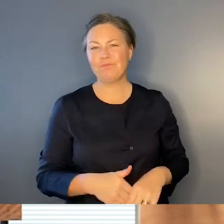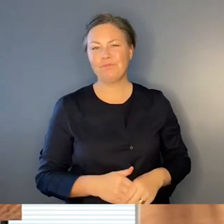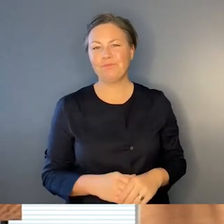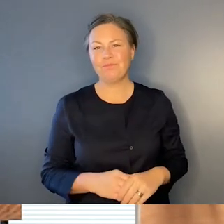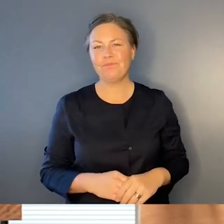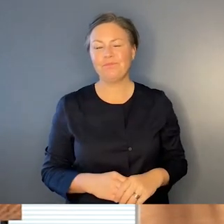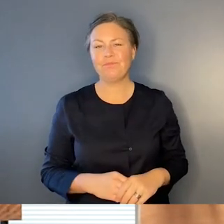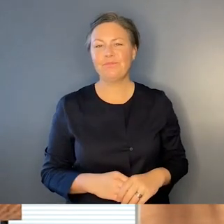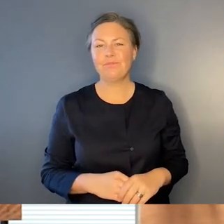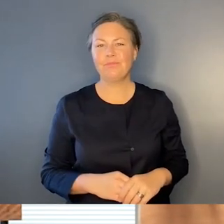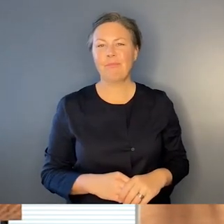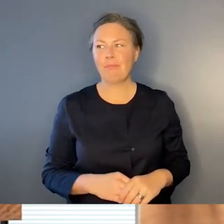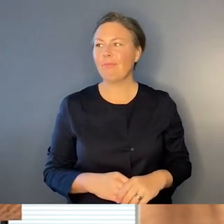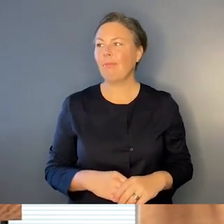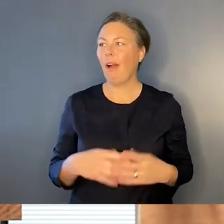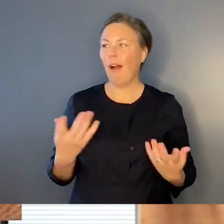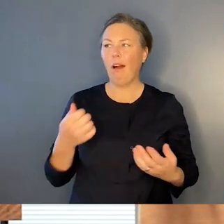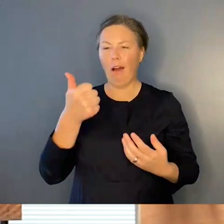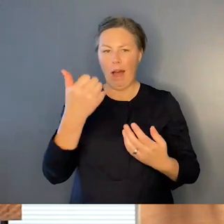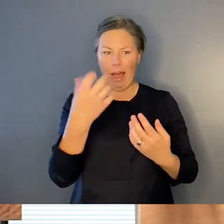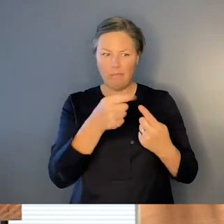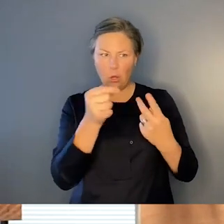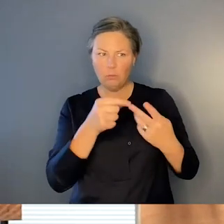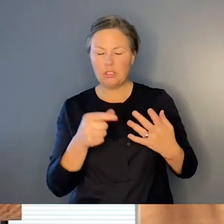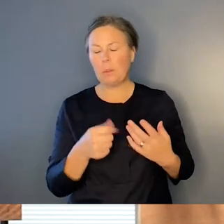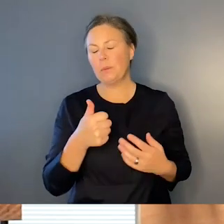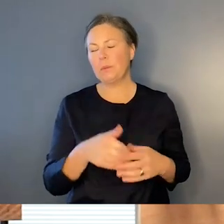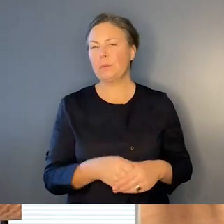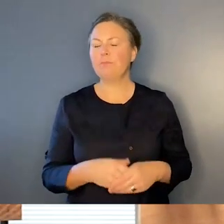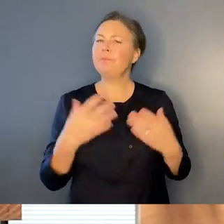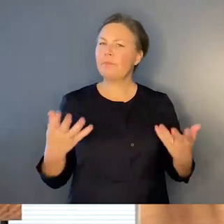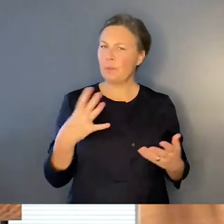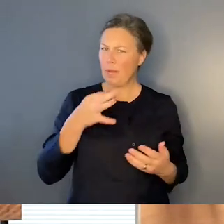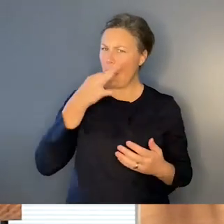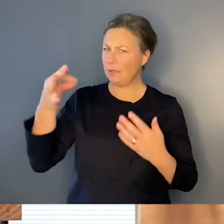OK, alright, and that's great, and it's nice to know that you've got all those options. Yes, it's. OK, Alison.